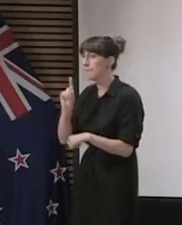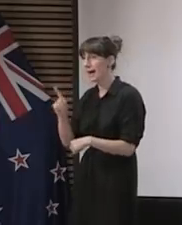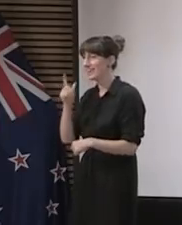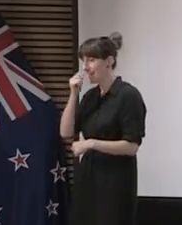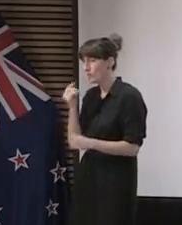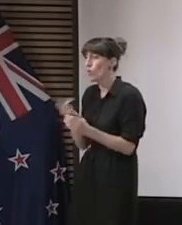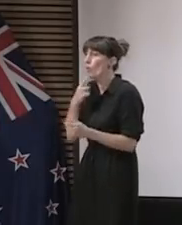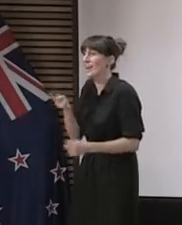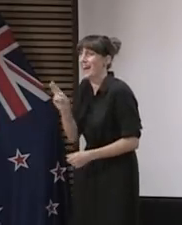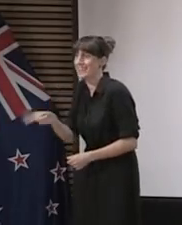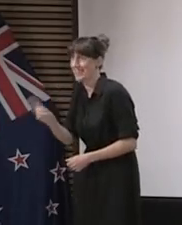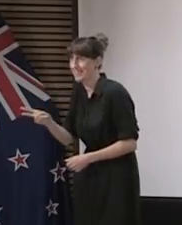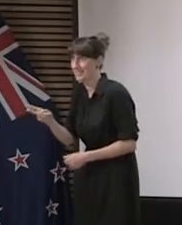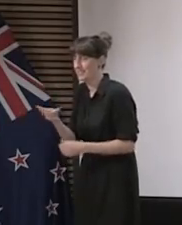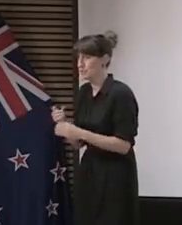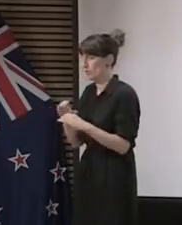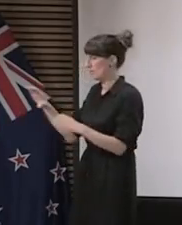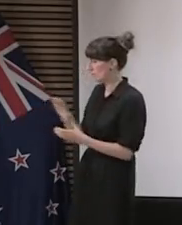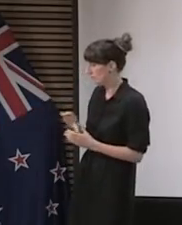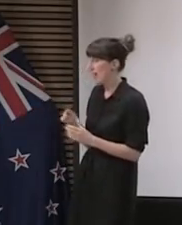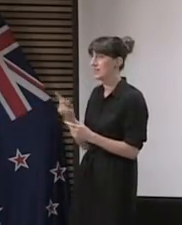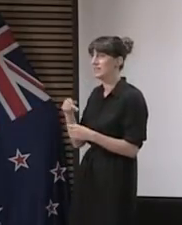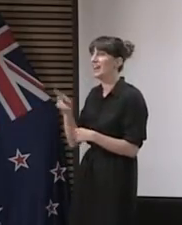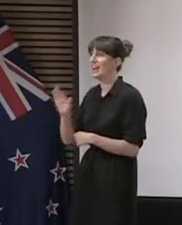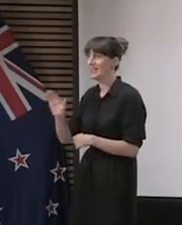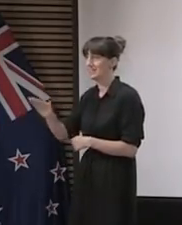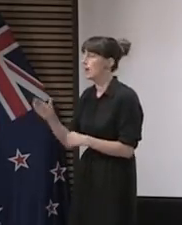could be right across the country rather than sitting in one part of the country.